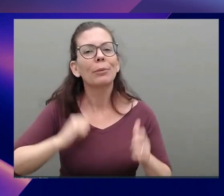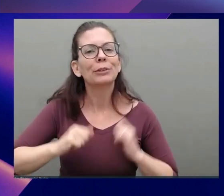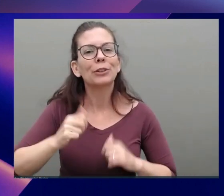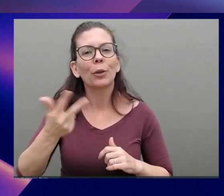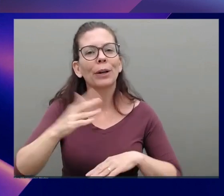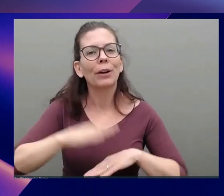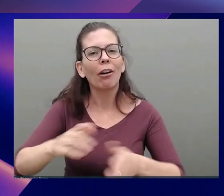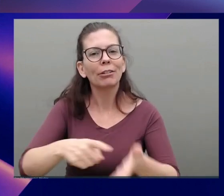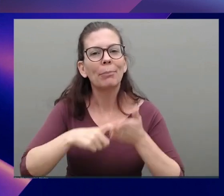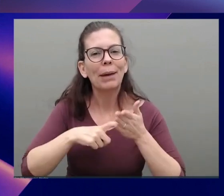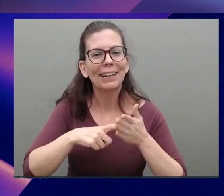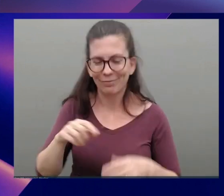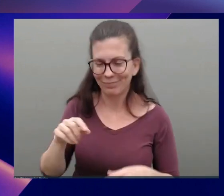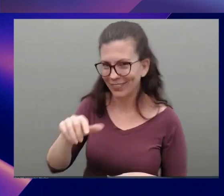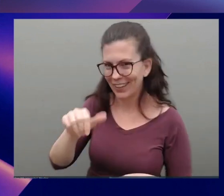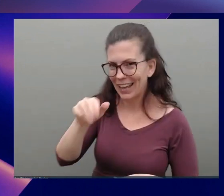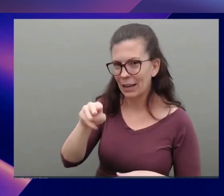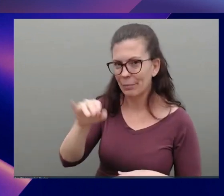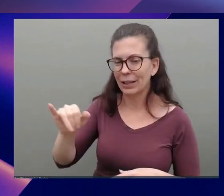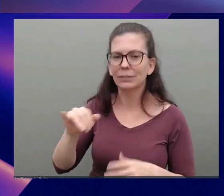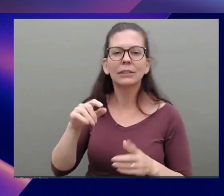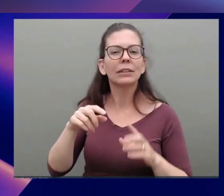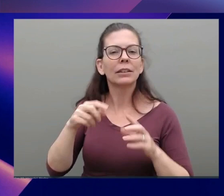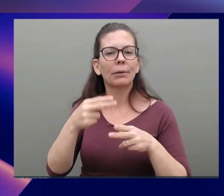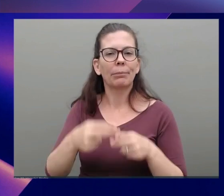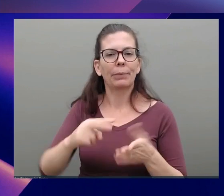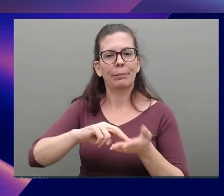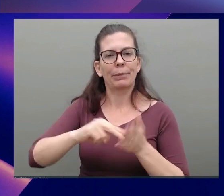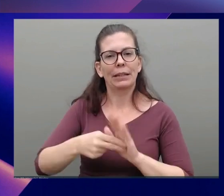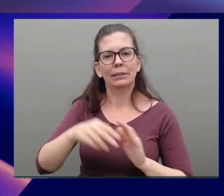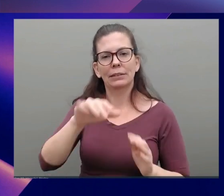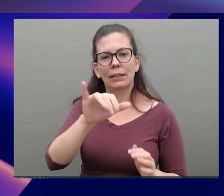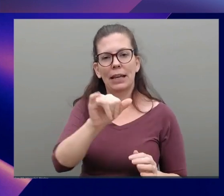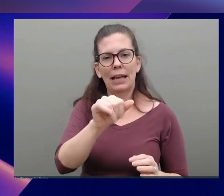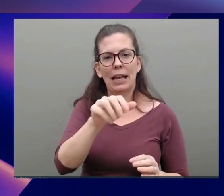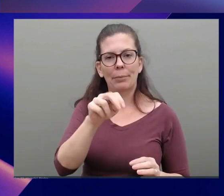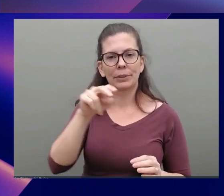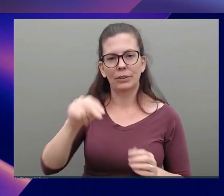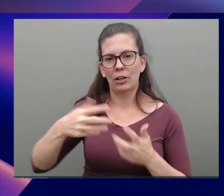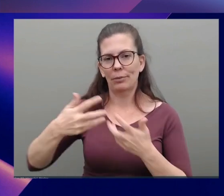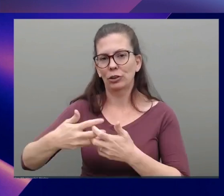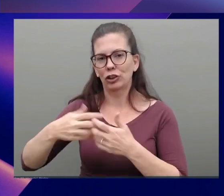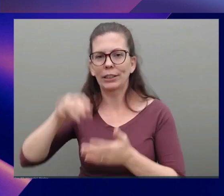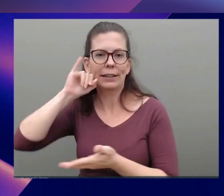AMI stands for Amazon Machine Image. It is the operating system that you have deployed on your EC2 instances.